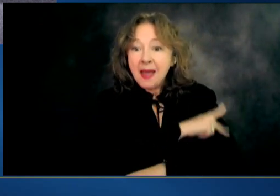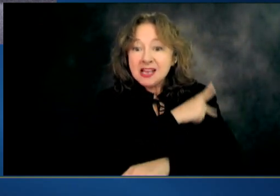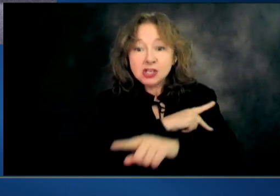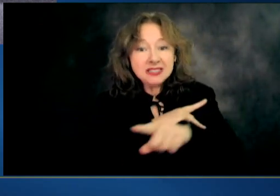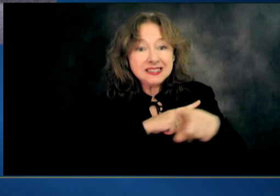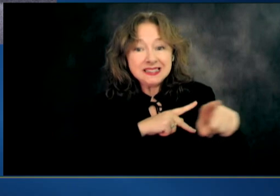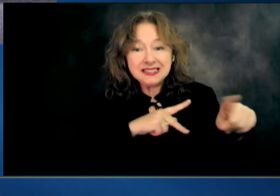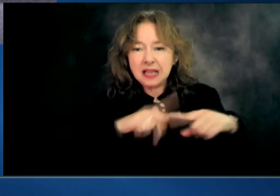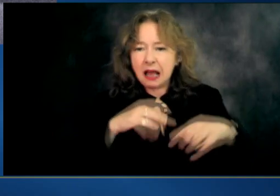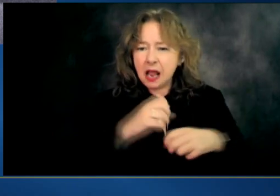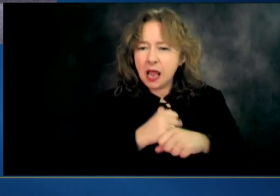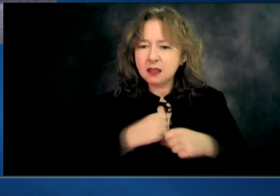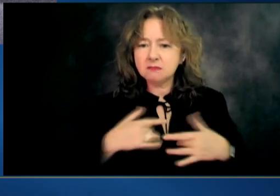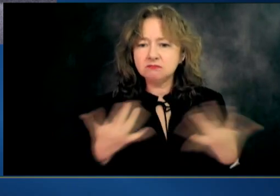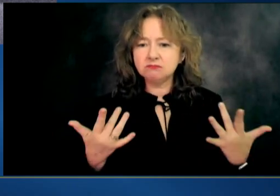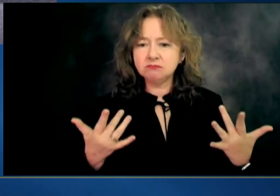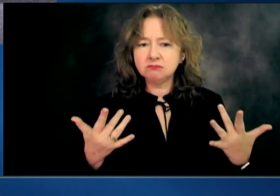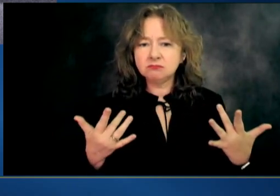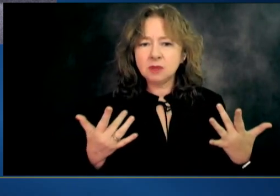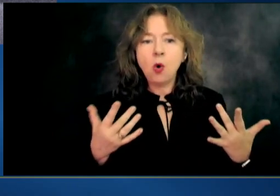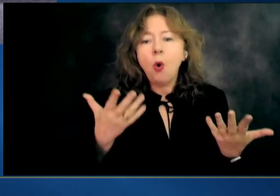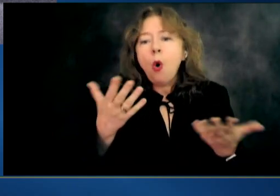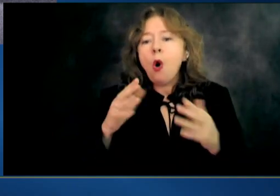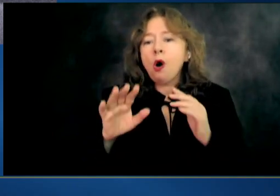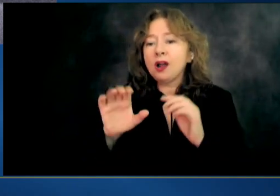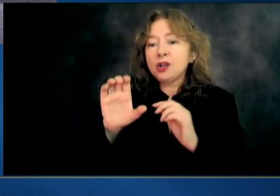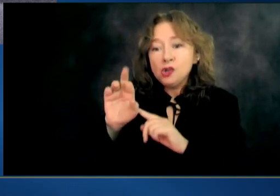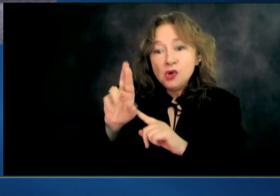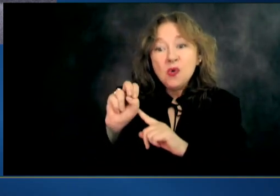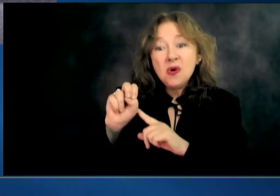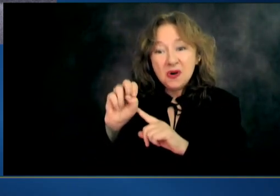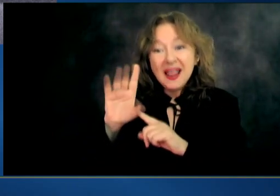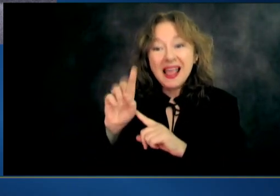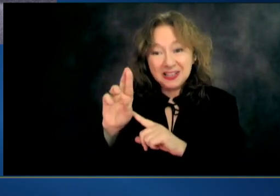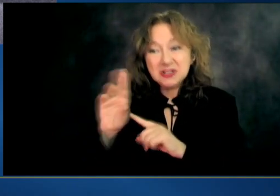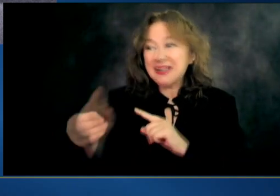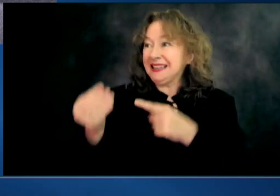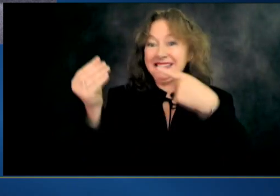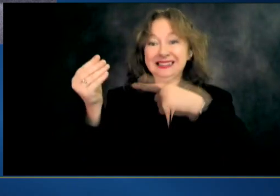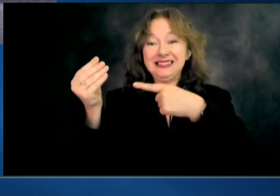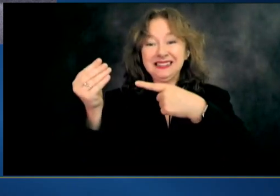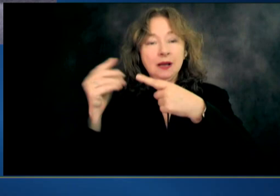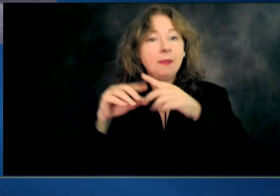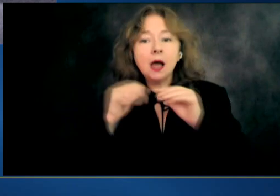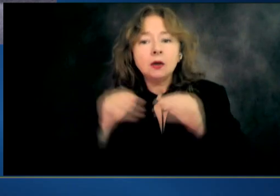of finding the cure to cancer if nobody can use it? So, I decided to go back and get my master's